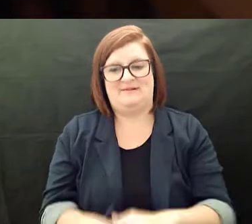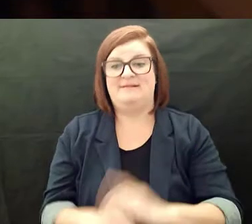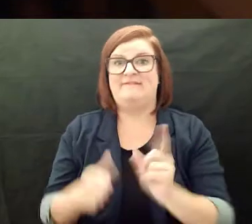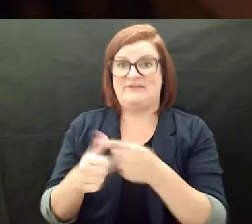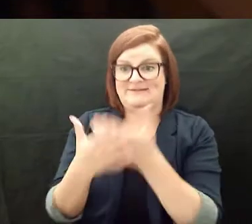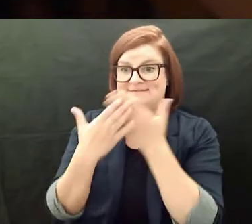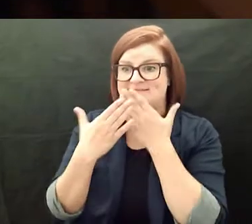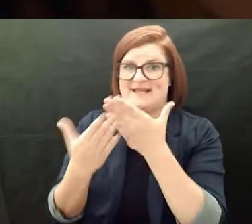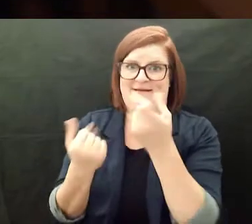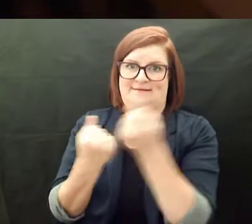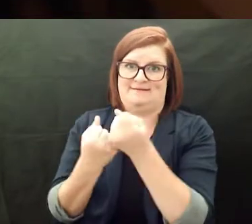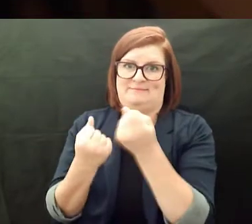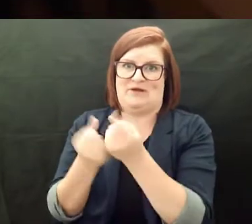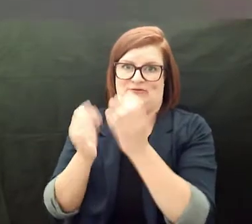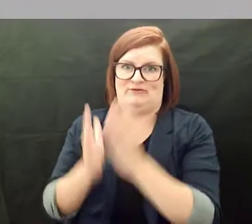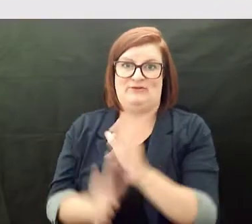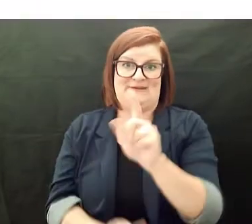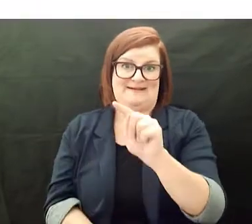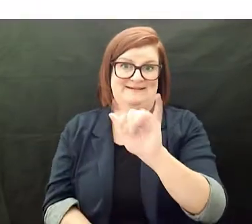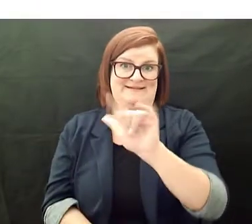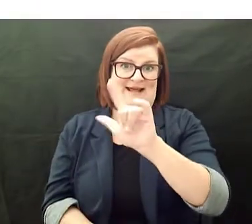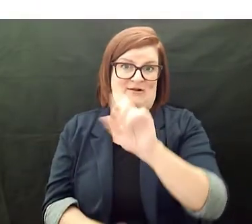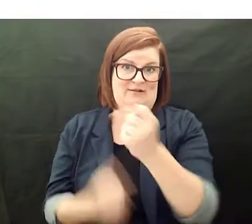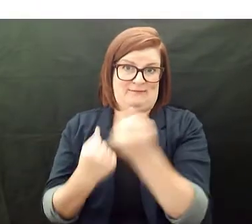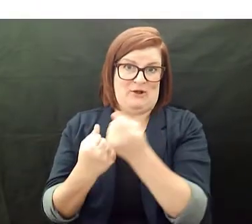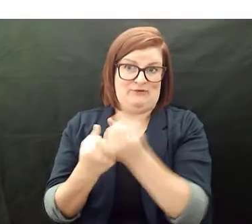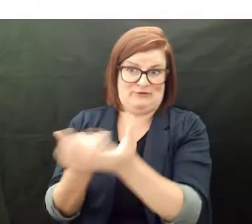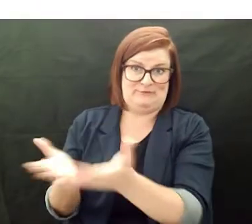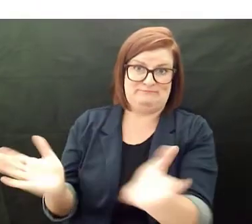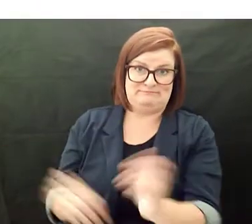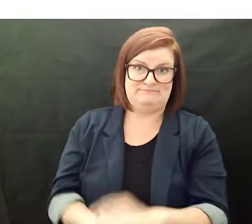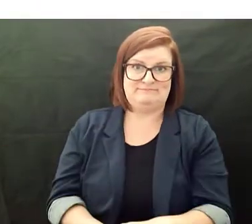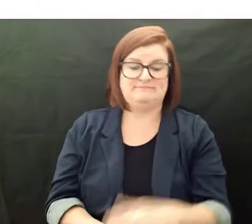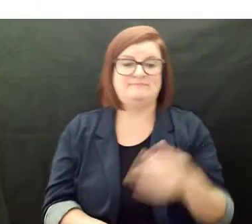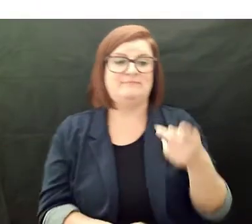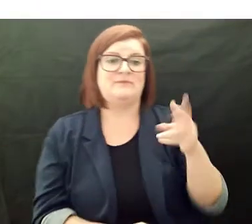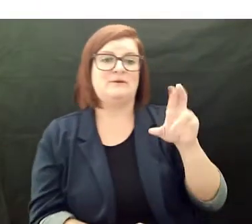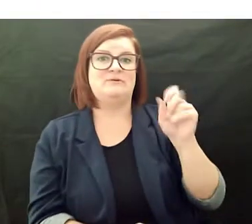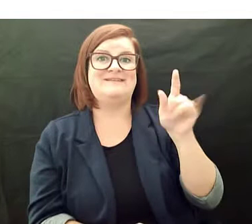Thank you to the sponsors. Our title sponsor, Citywide Banks.